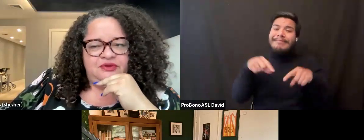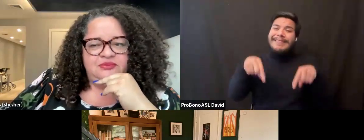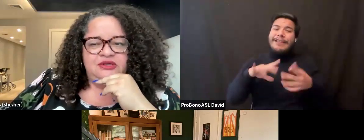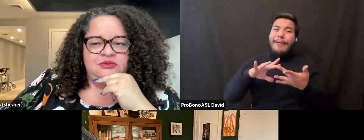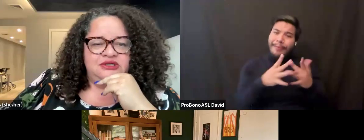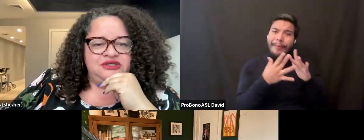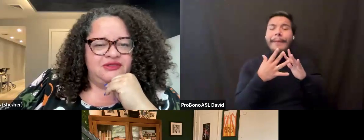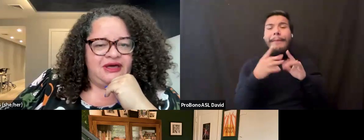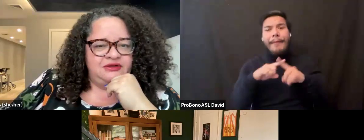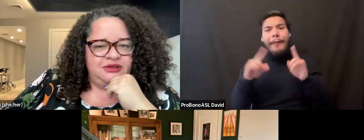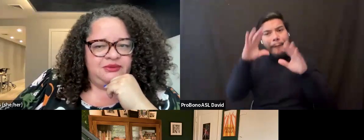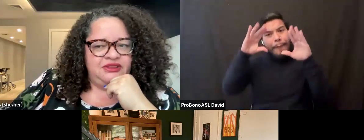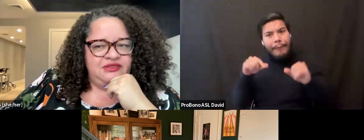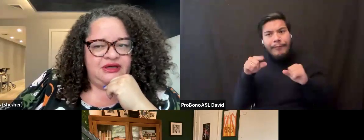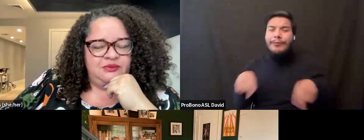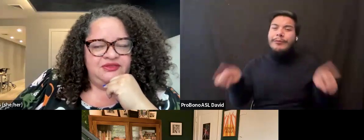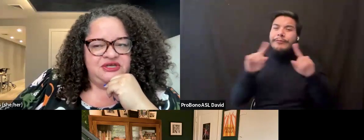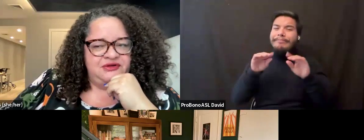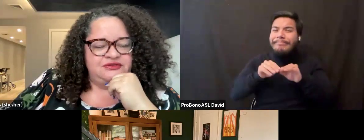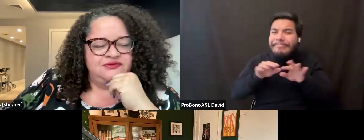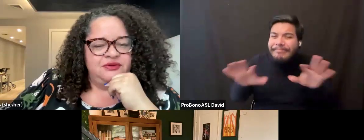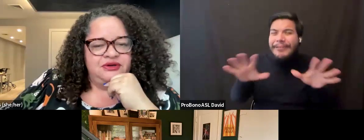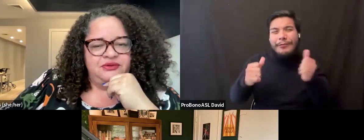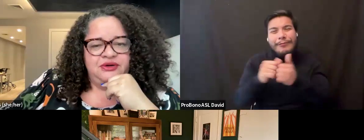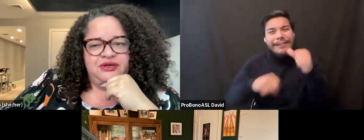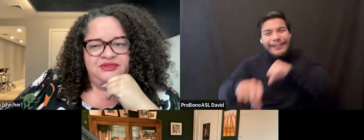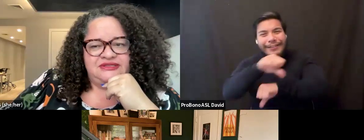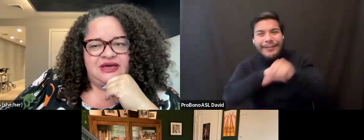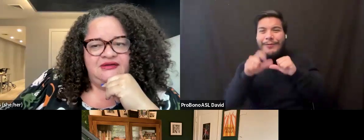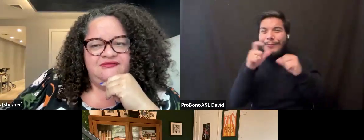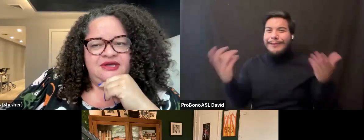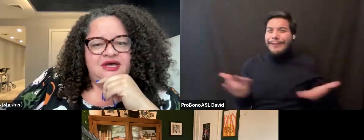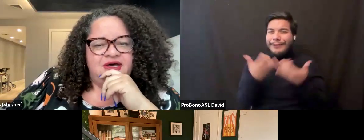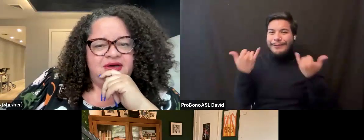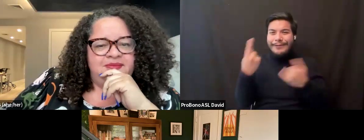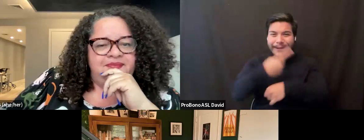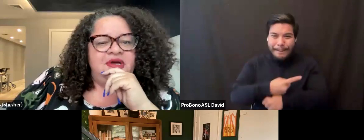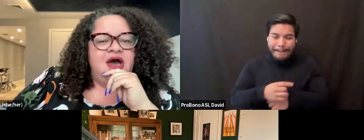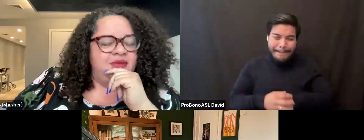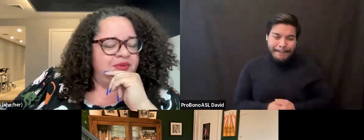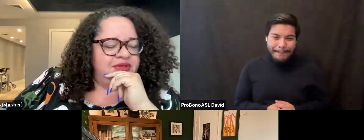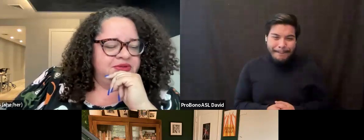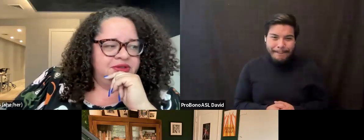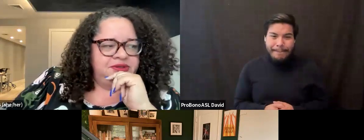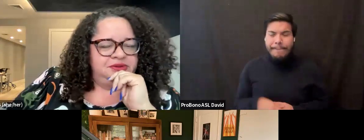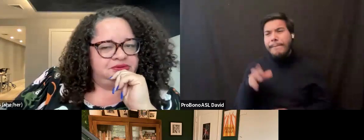we hope that you will all share that a little bit with each other. Those of you who are here with us live, Aubrey, where in the world are you?